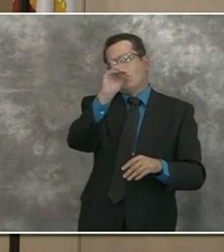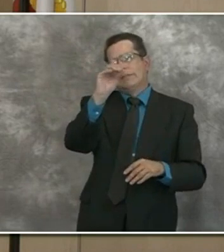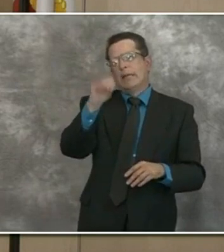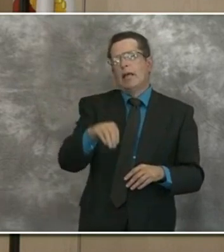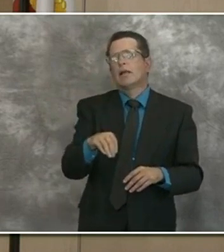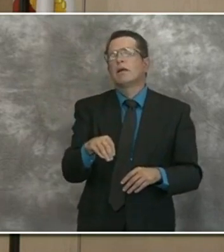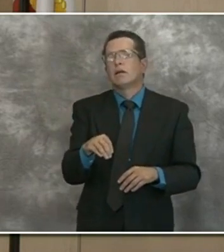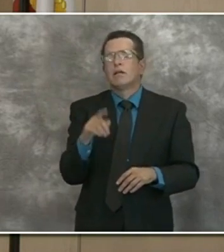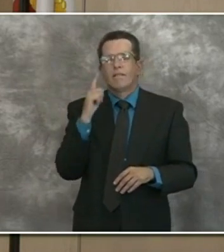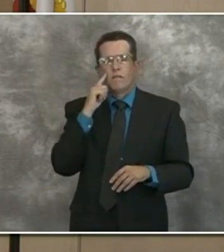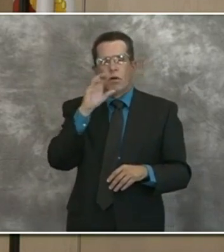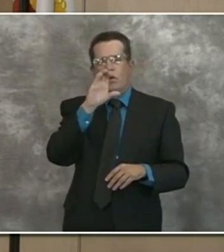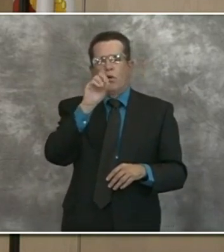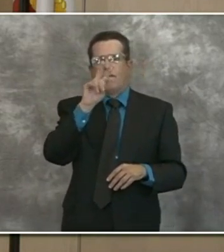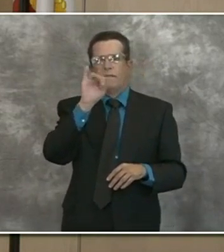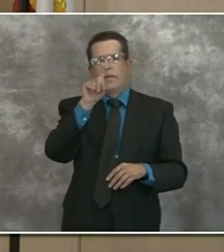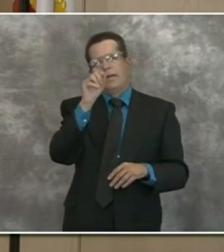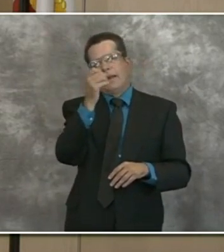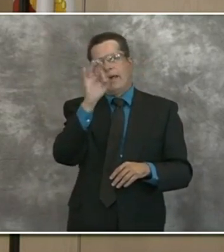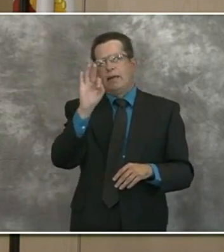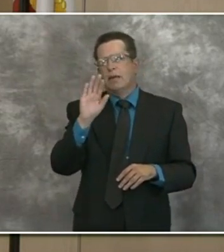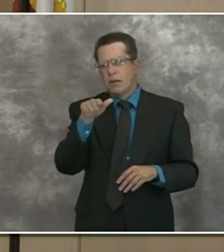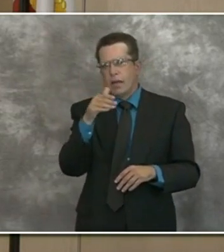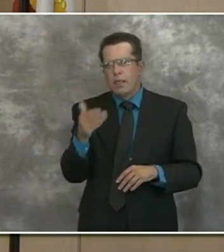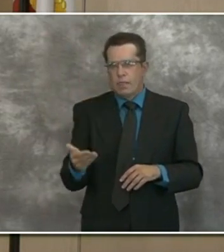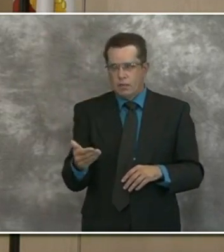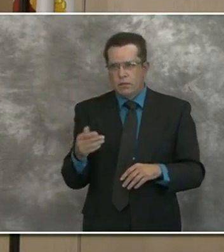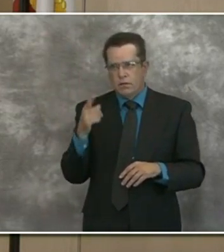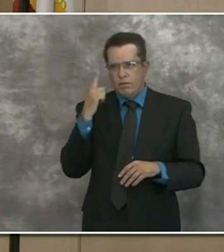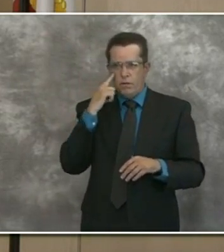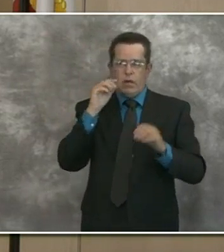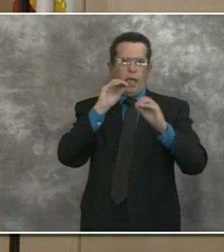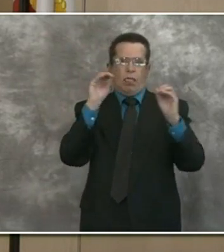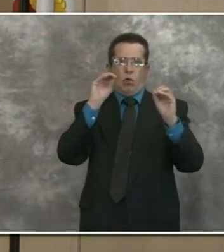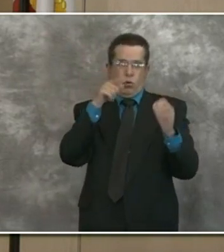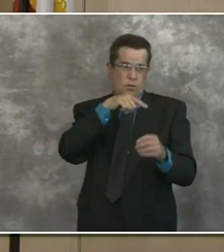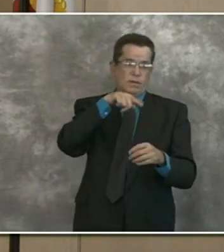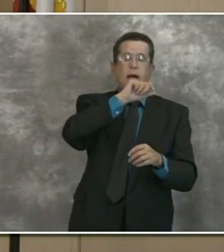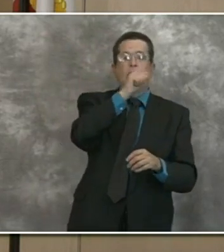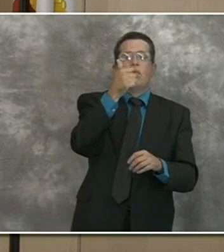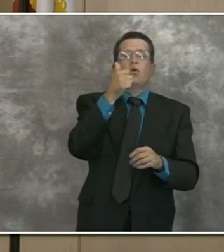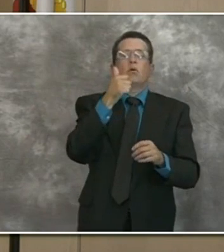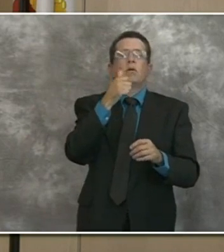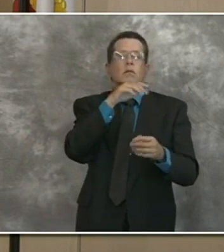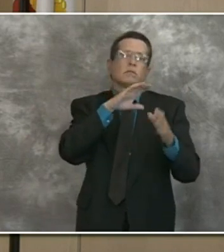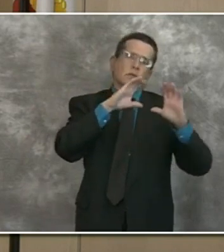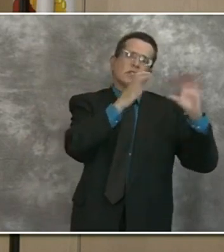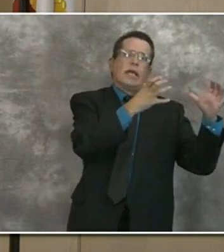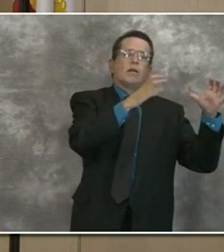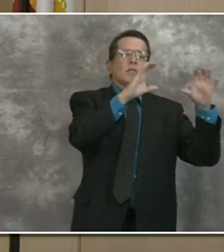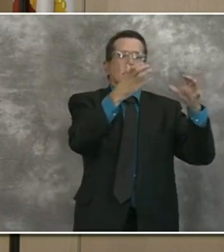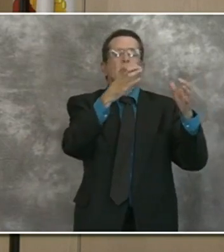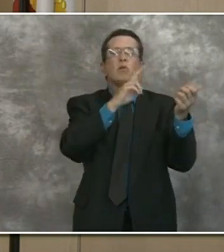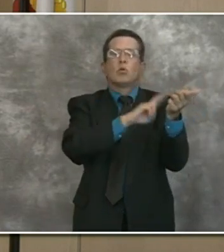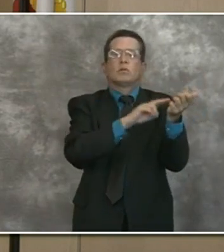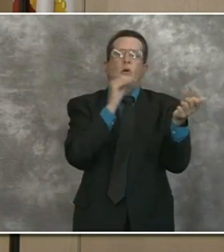POSITIVE CASES AND THIS ALSO INCLUDES 85 DEATHS WHICH IS 29% OF THE TOTAL COVID-19